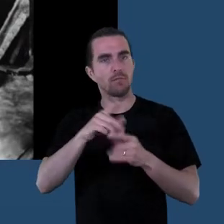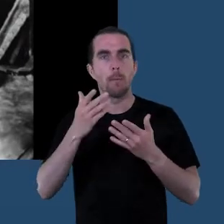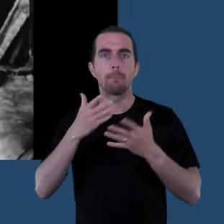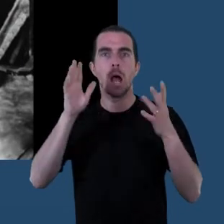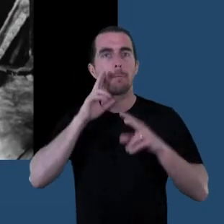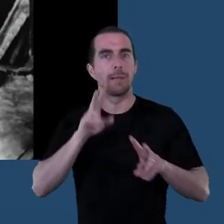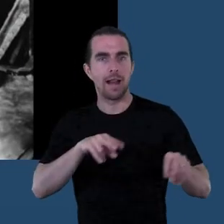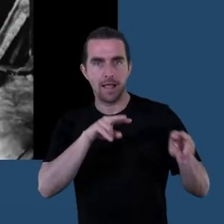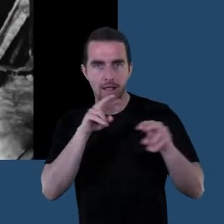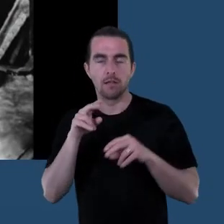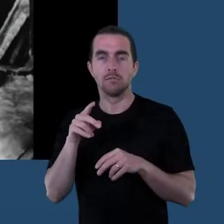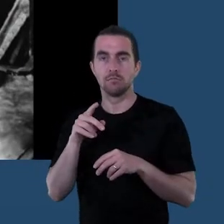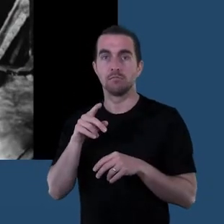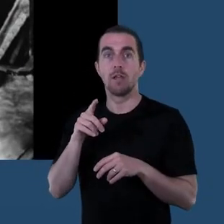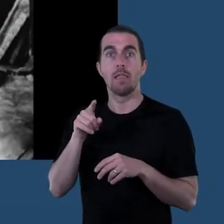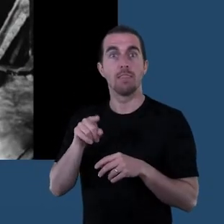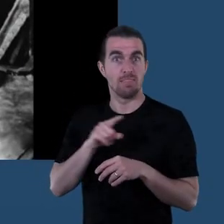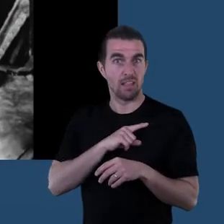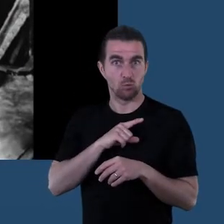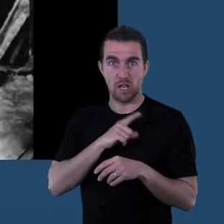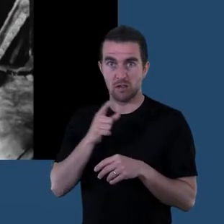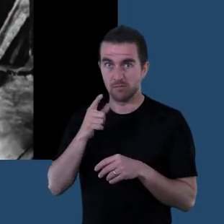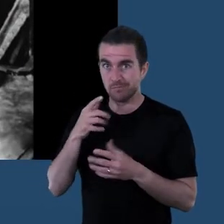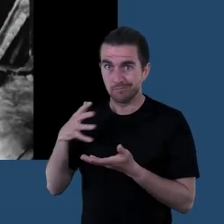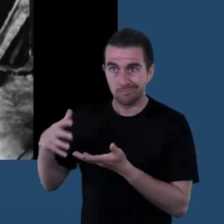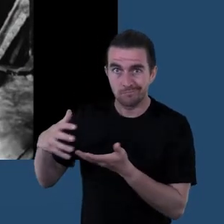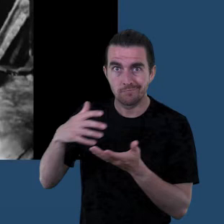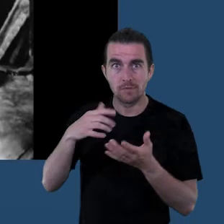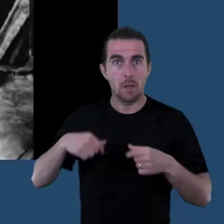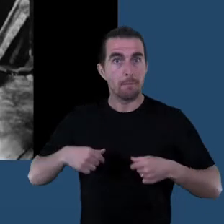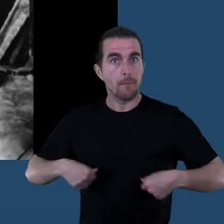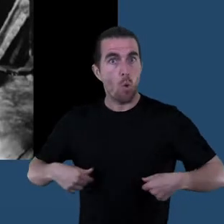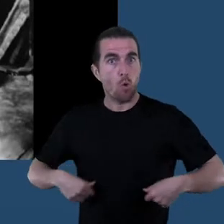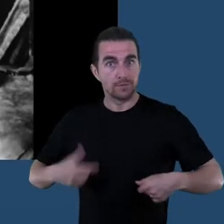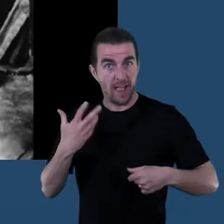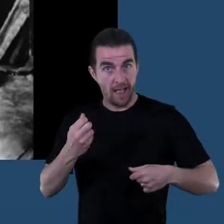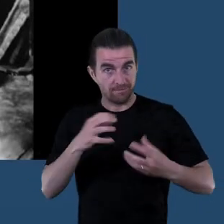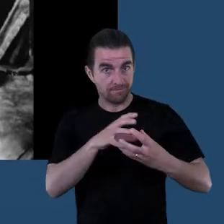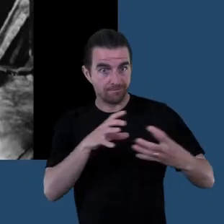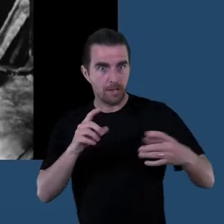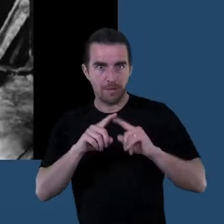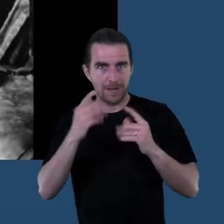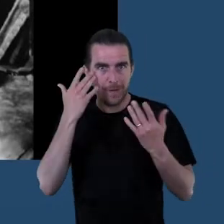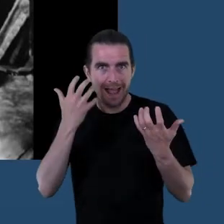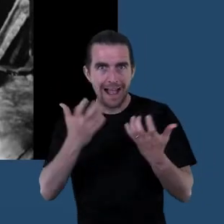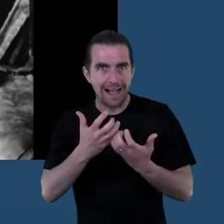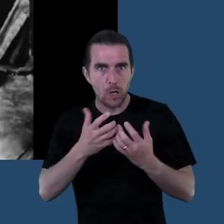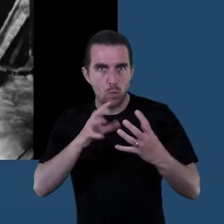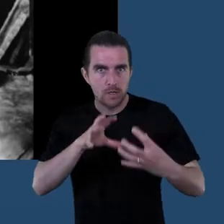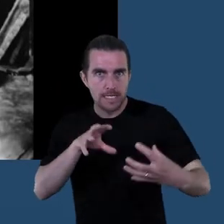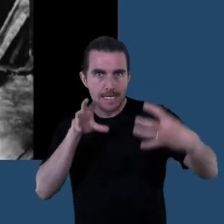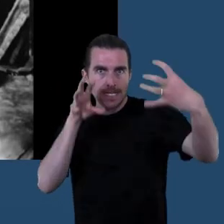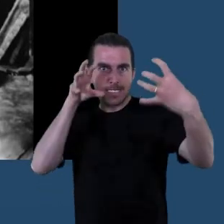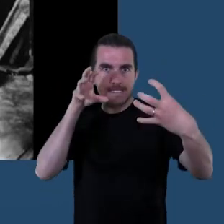And actually that was why Hope's skeleton was collected, but we didn't have the technical ability to put it on display back then.